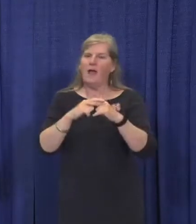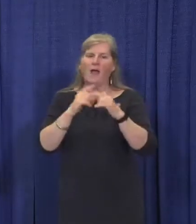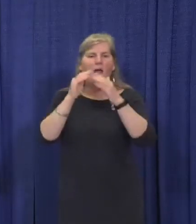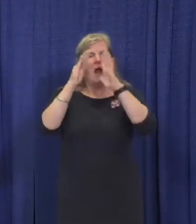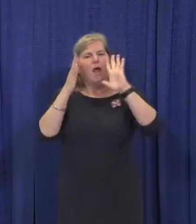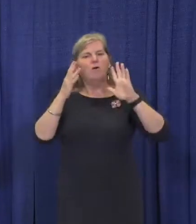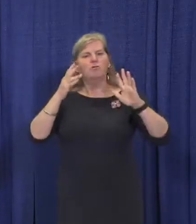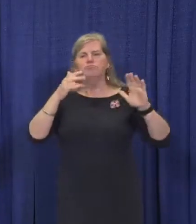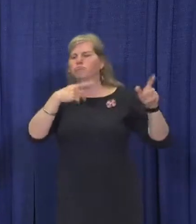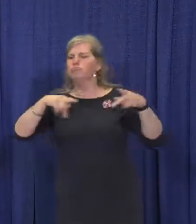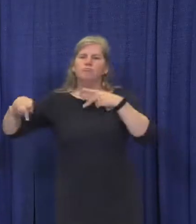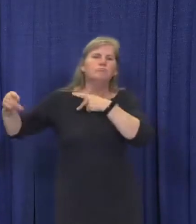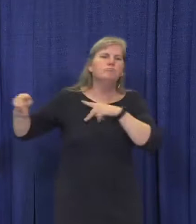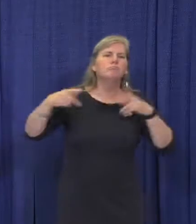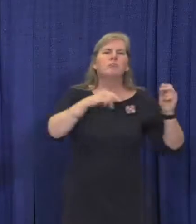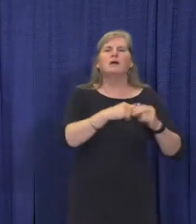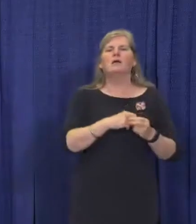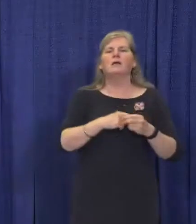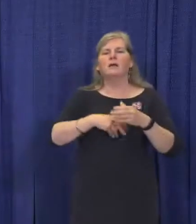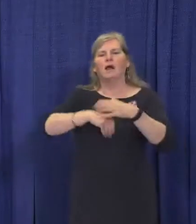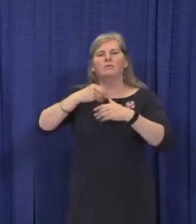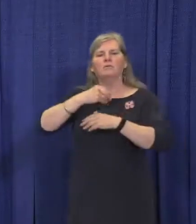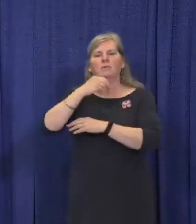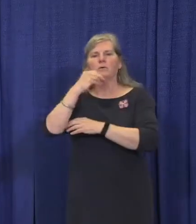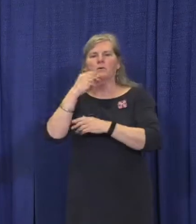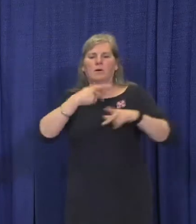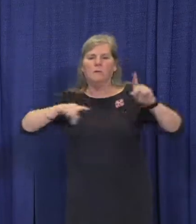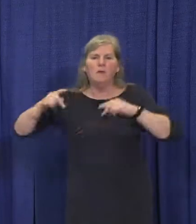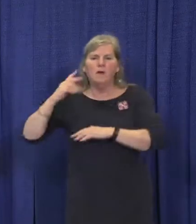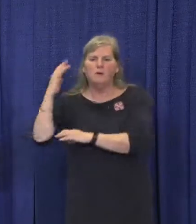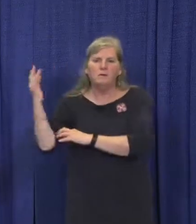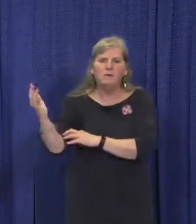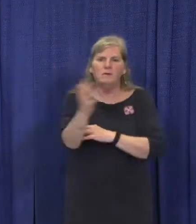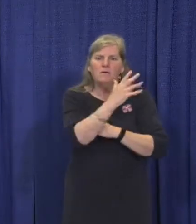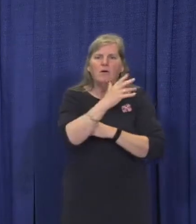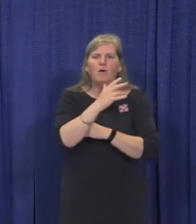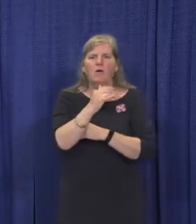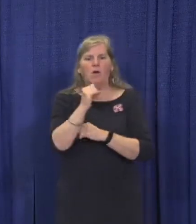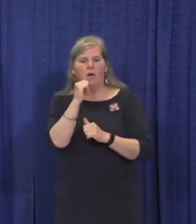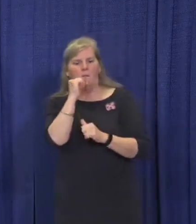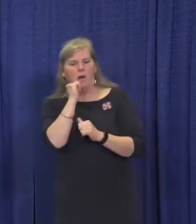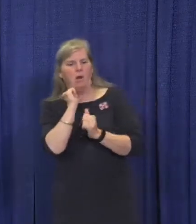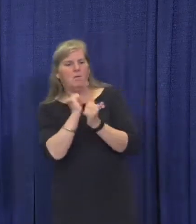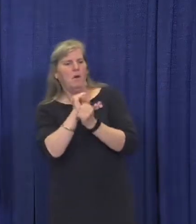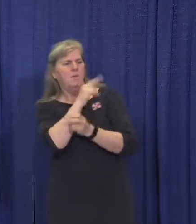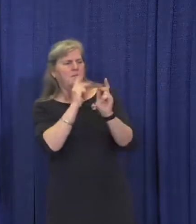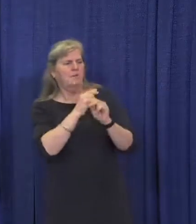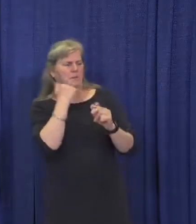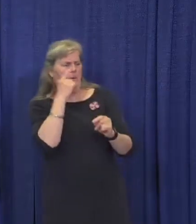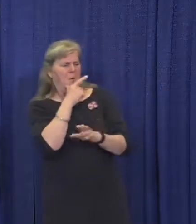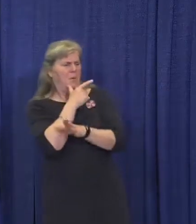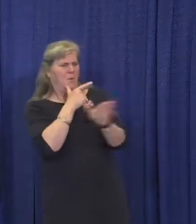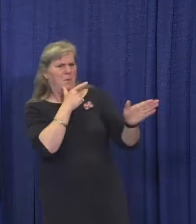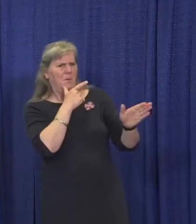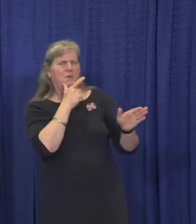house parties are bush parties. Don't go out drinking with people you don't know.